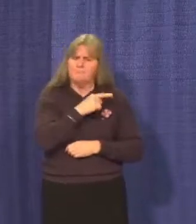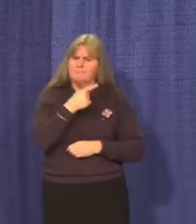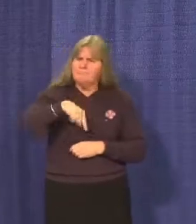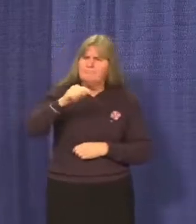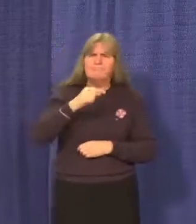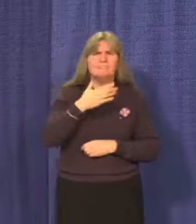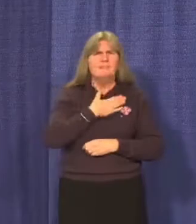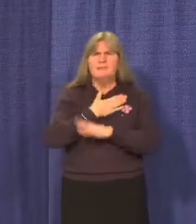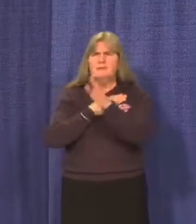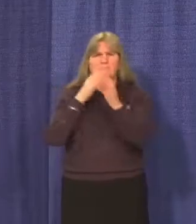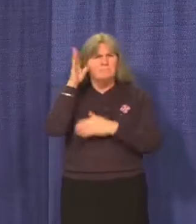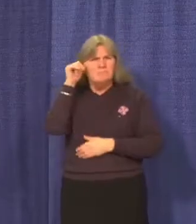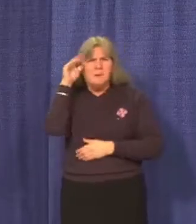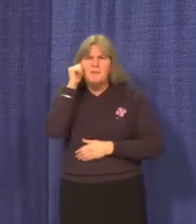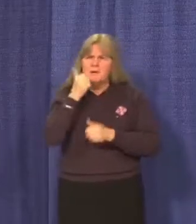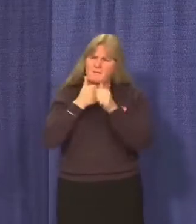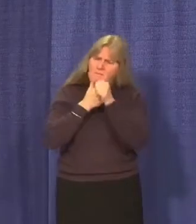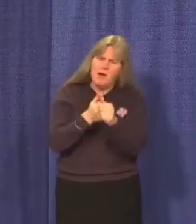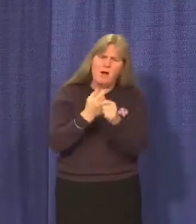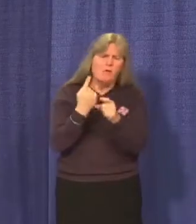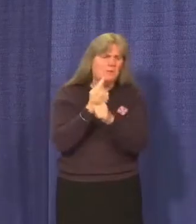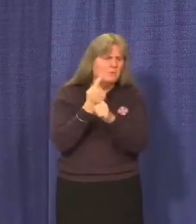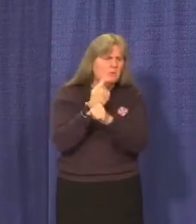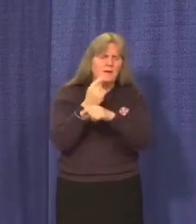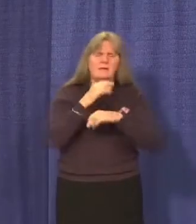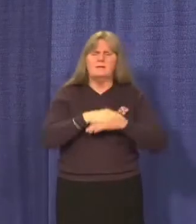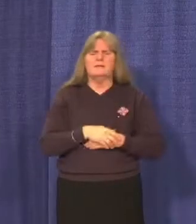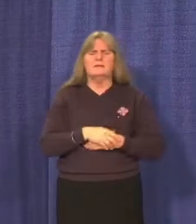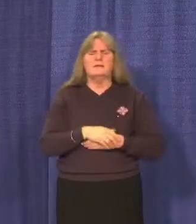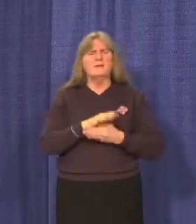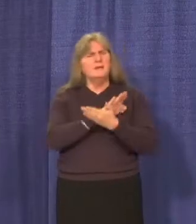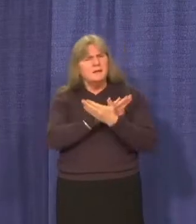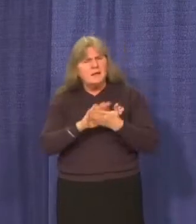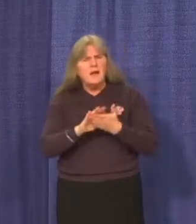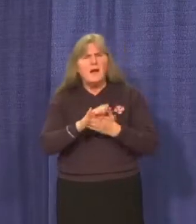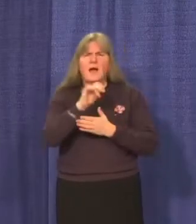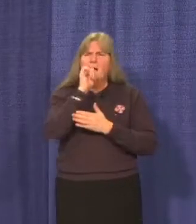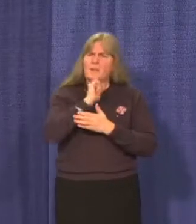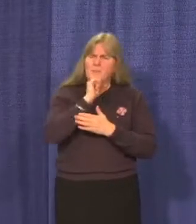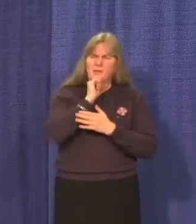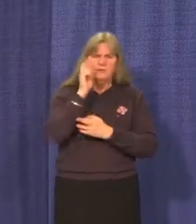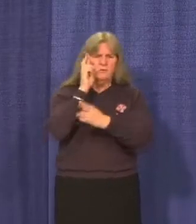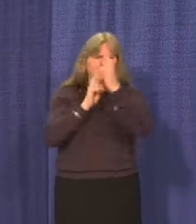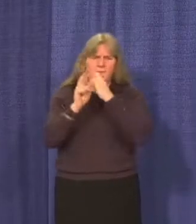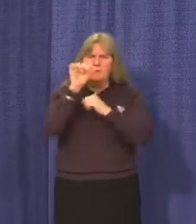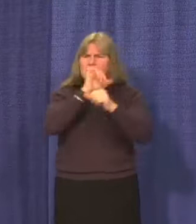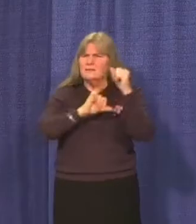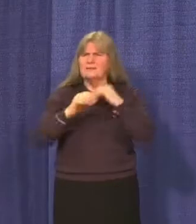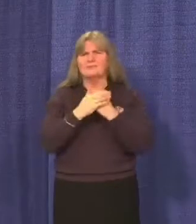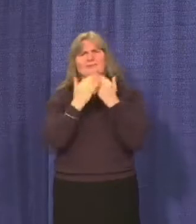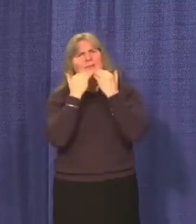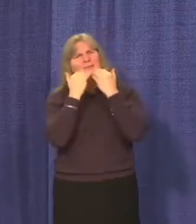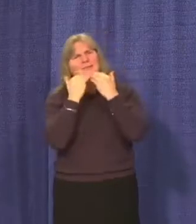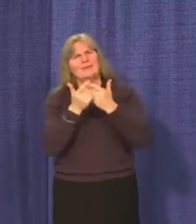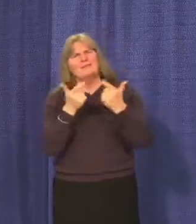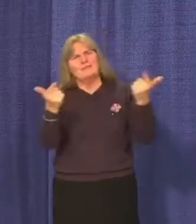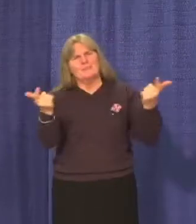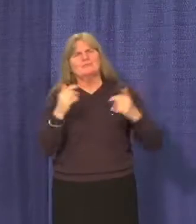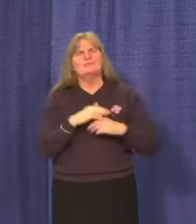beat vaccinated, stay vigilant. And please remember again to be kind, patient, respectful, and excellent to one another.